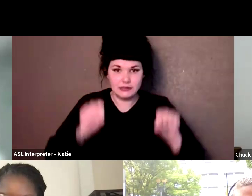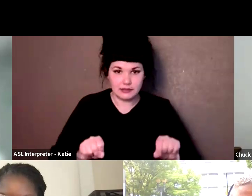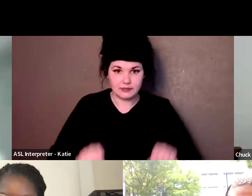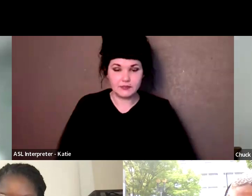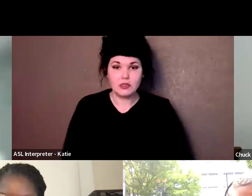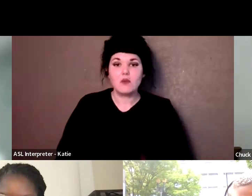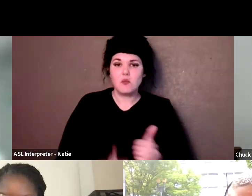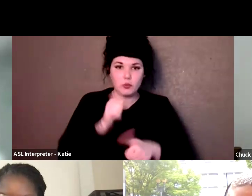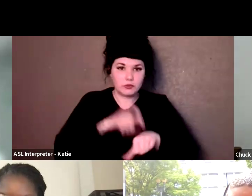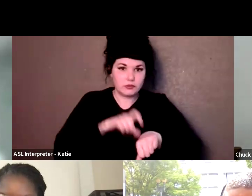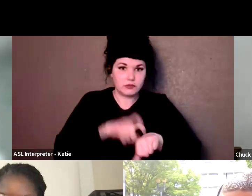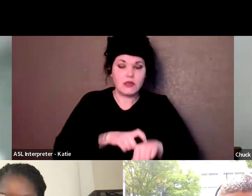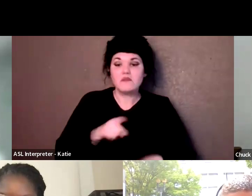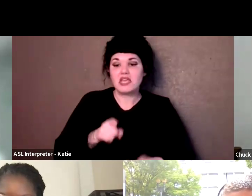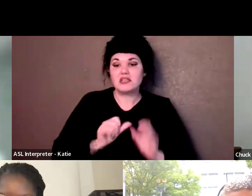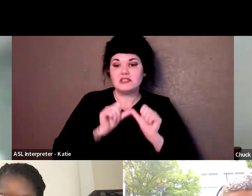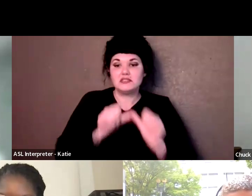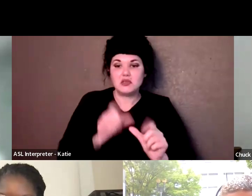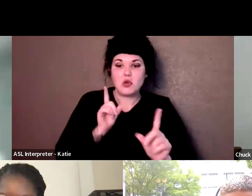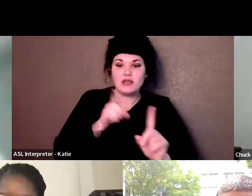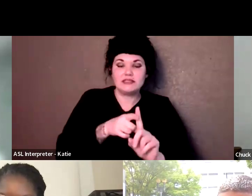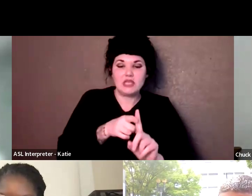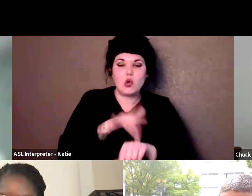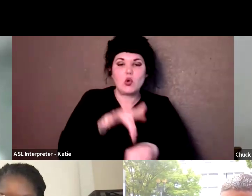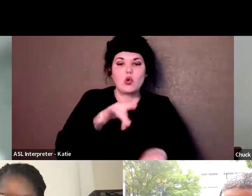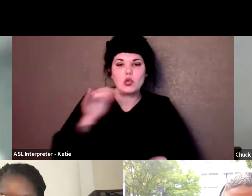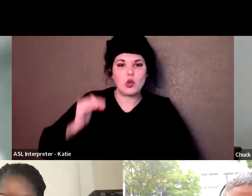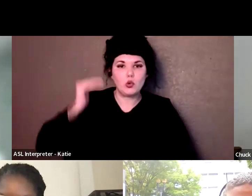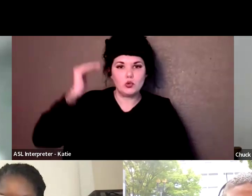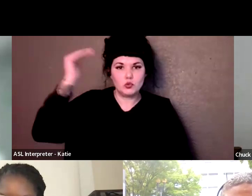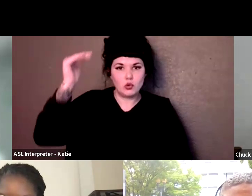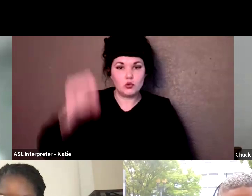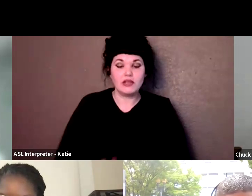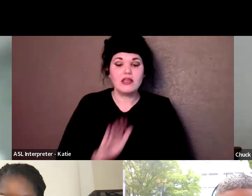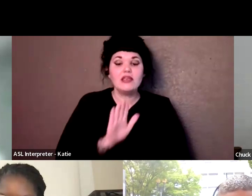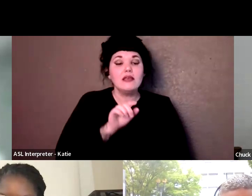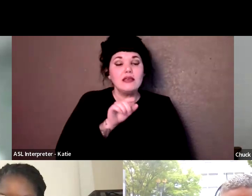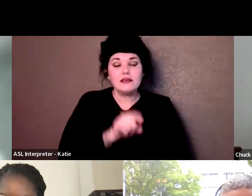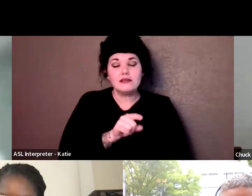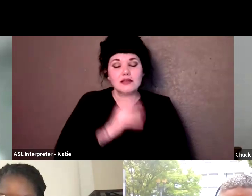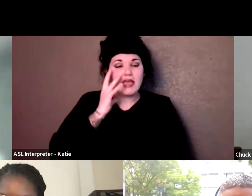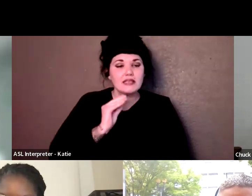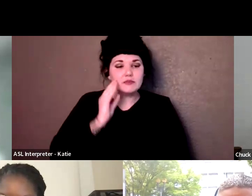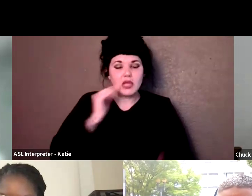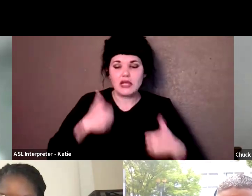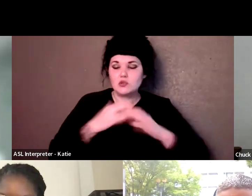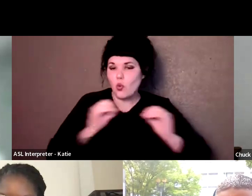into early adulthood and included experiences of homelessness, hospitalizations, and a great deal